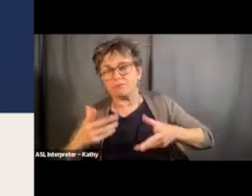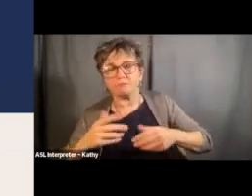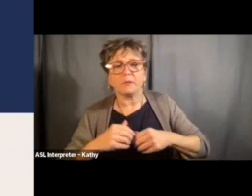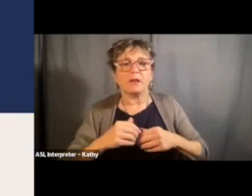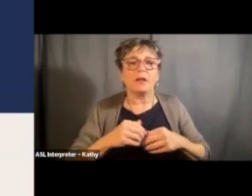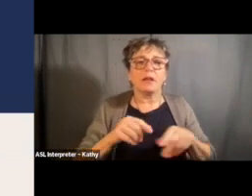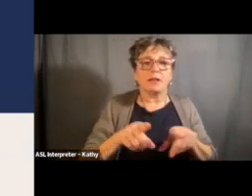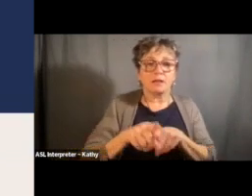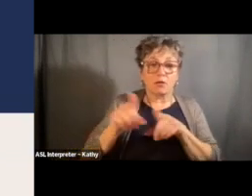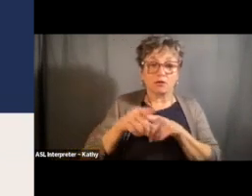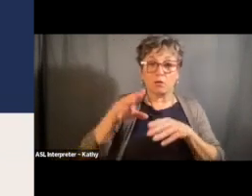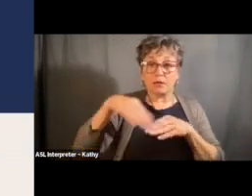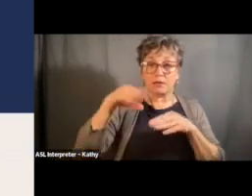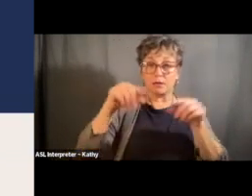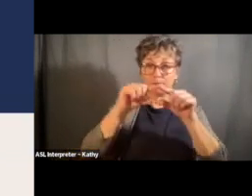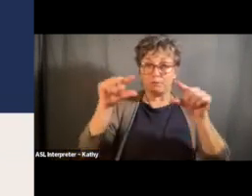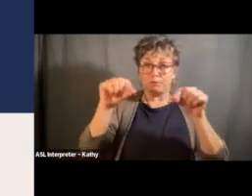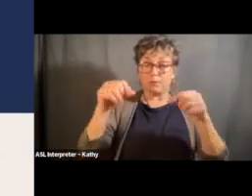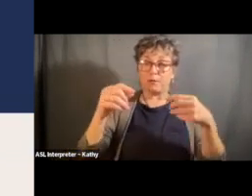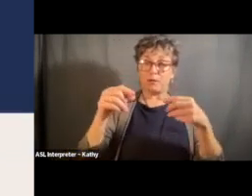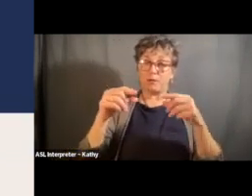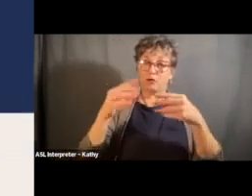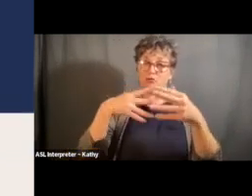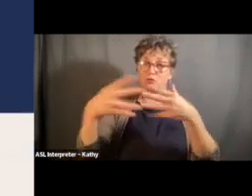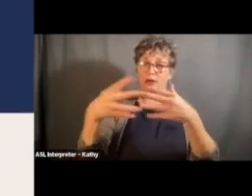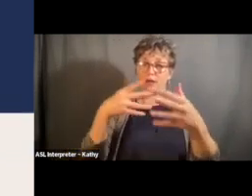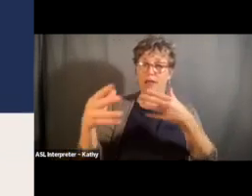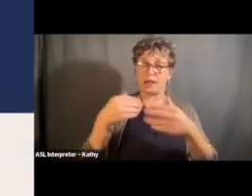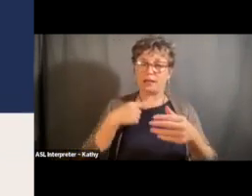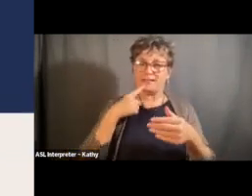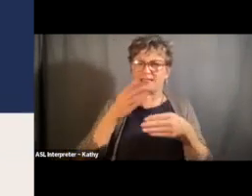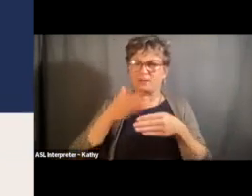completed. So if you can't remember what you have and have not done, your completed